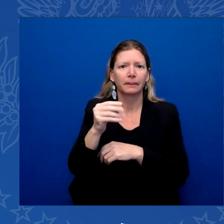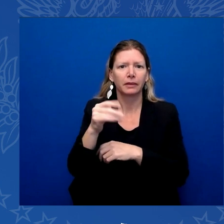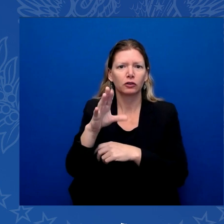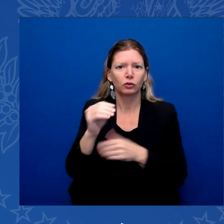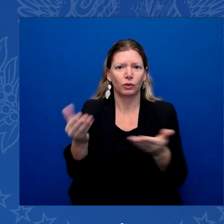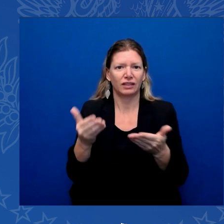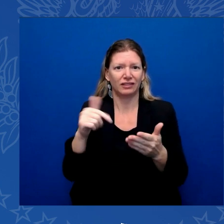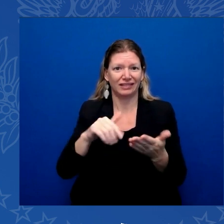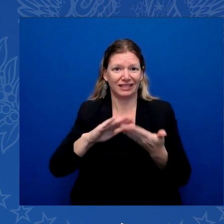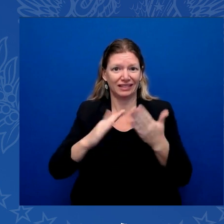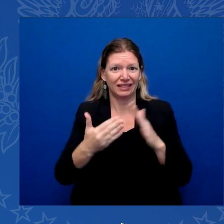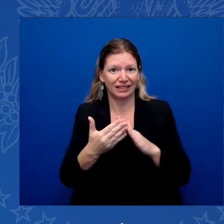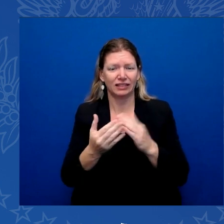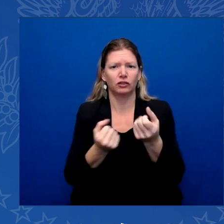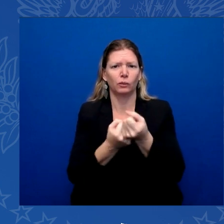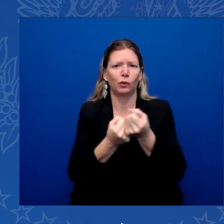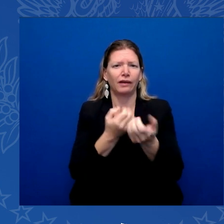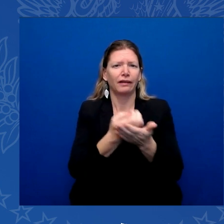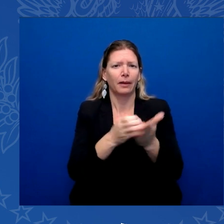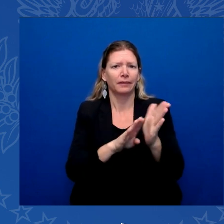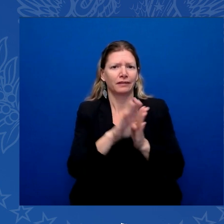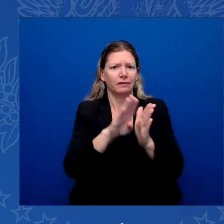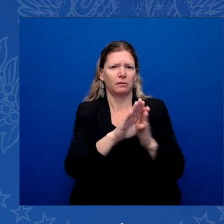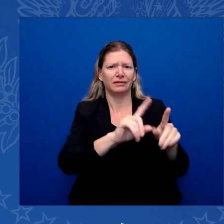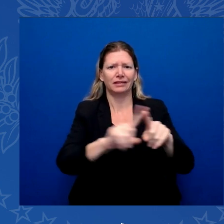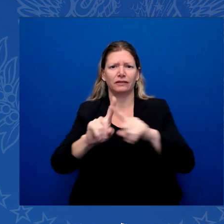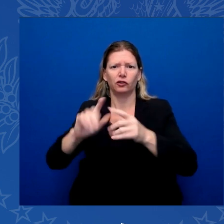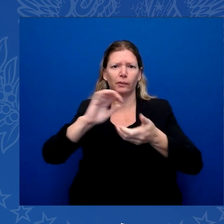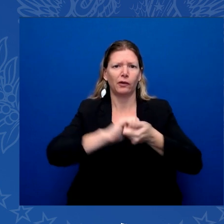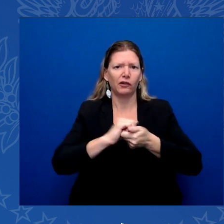Going forward, we want to take this effort a step further